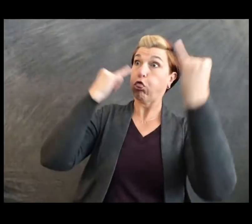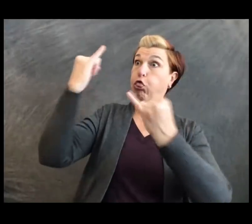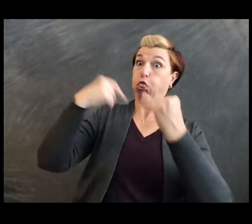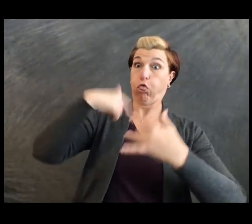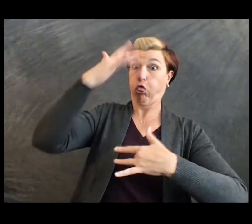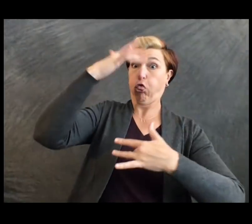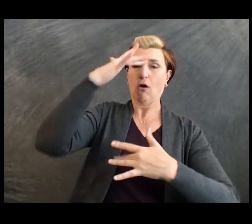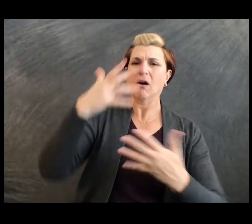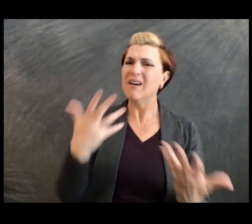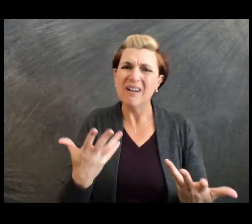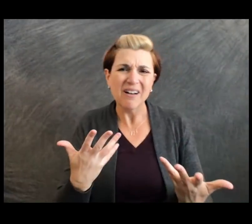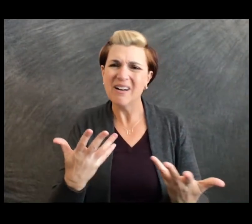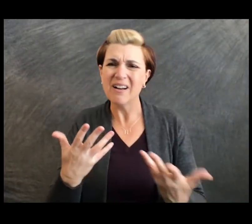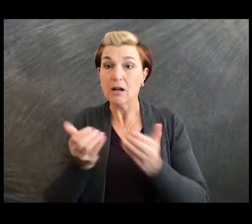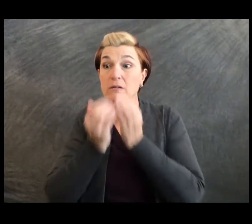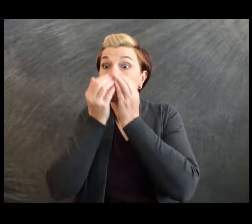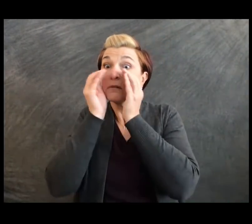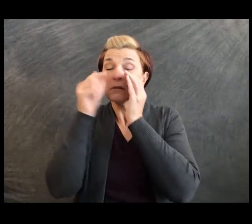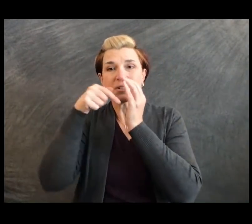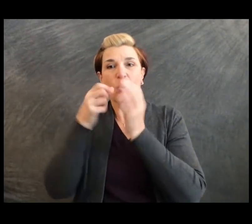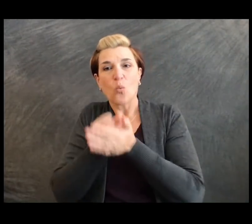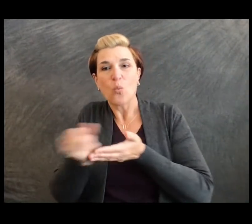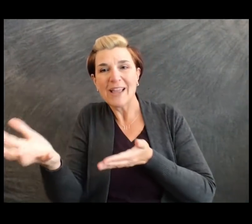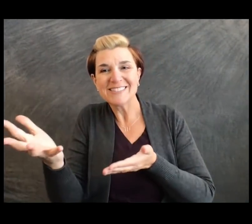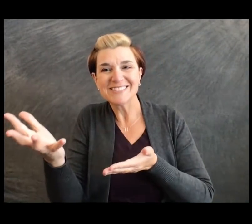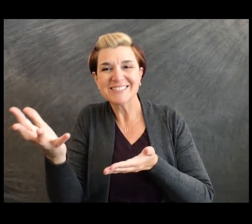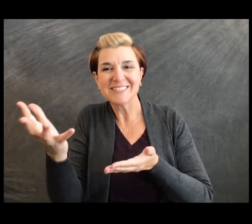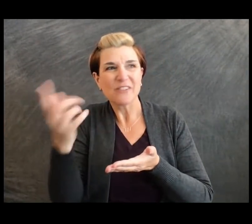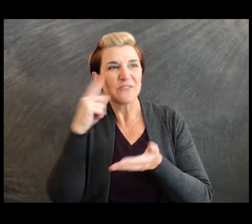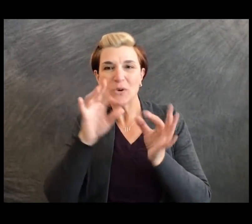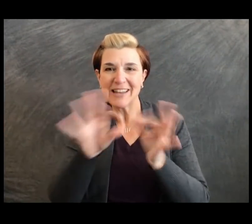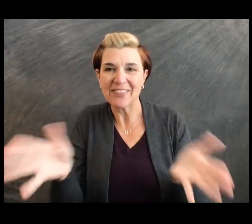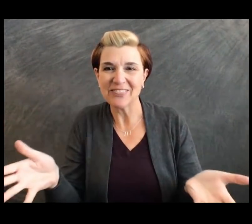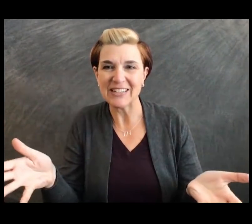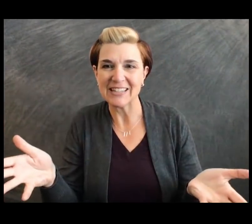currently today we want to make sure that the people who are taking care of